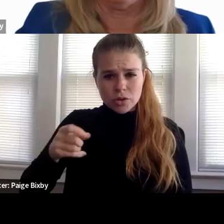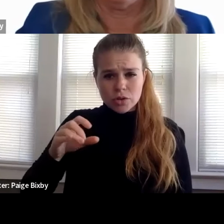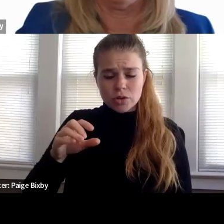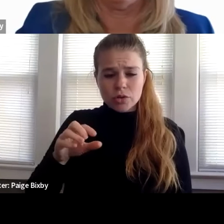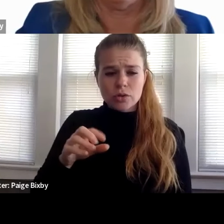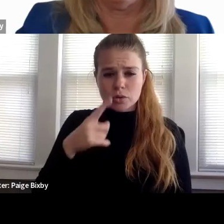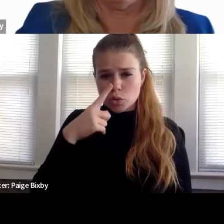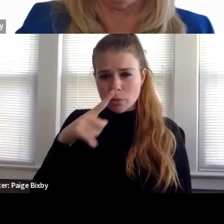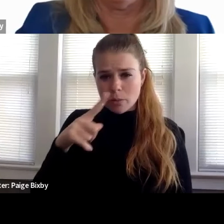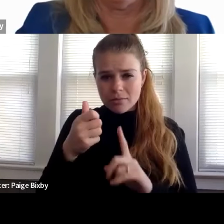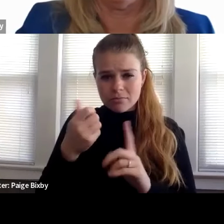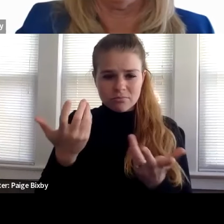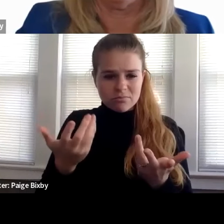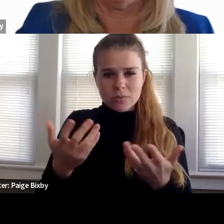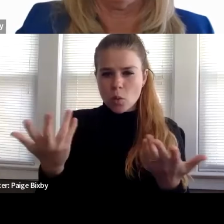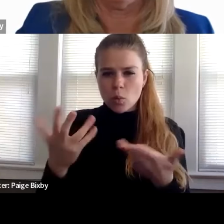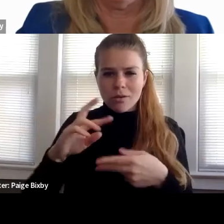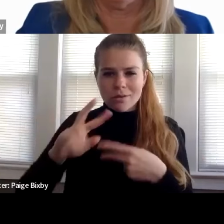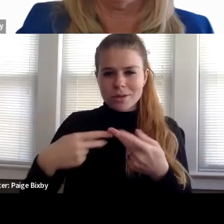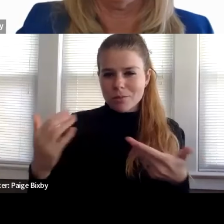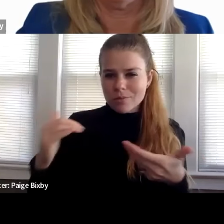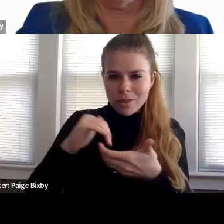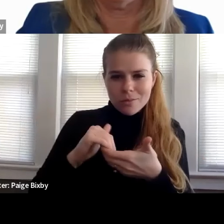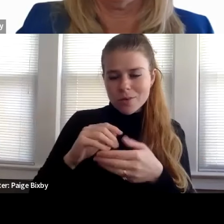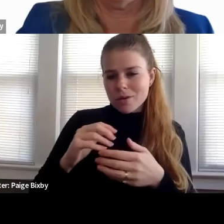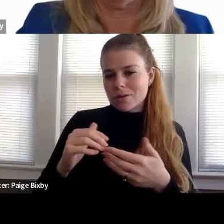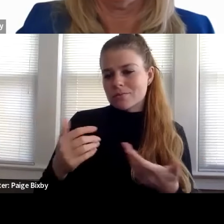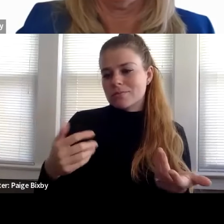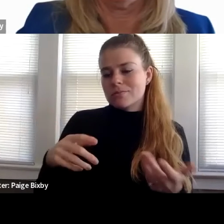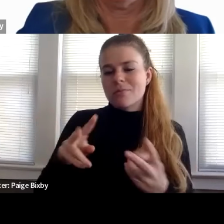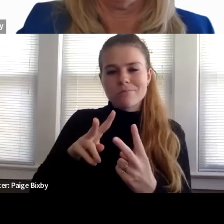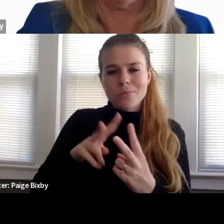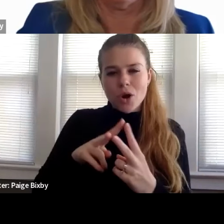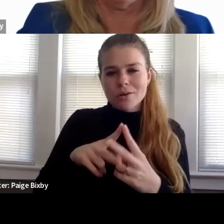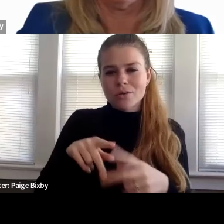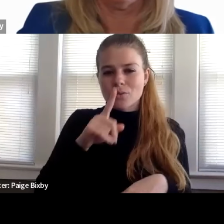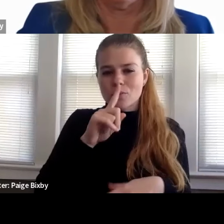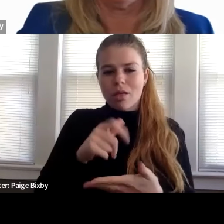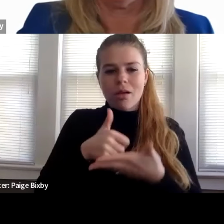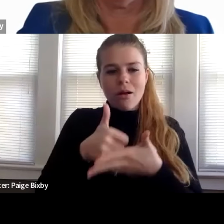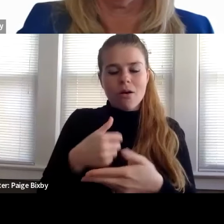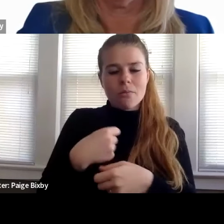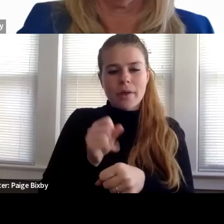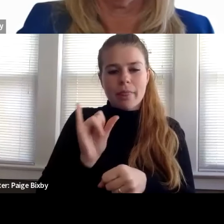What collaborations or partnerships have made these transitions possible, have made these new approaches possible